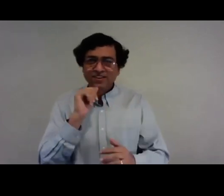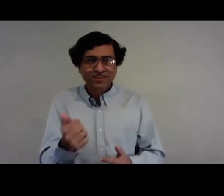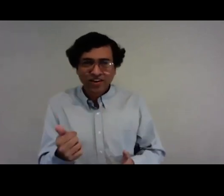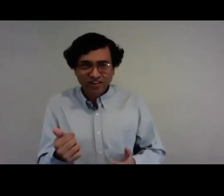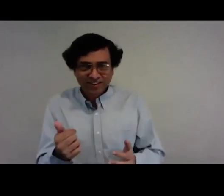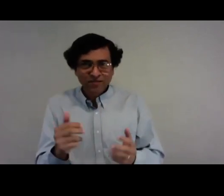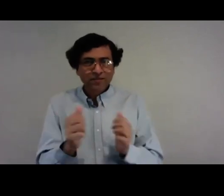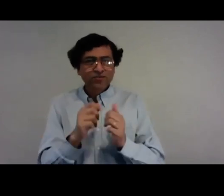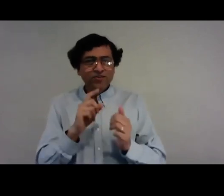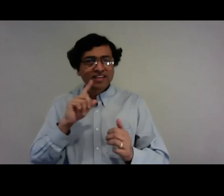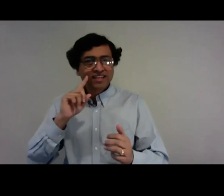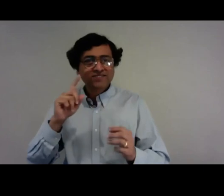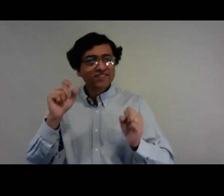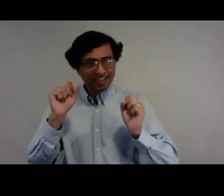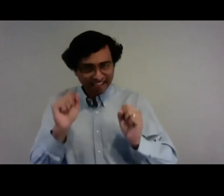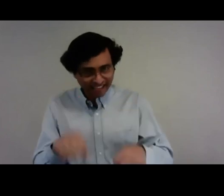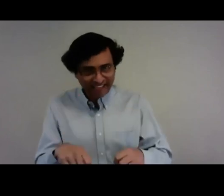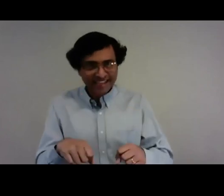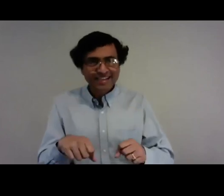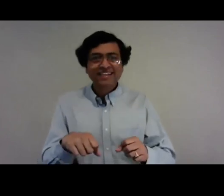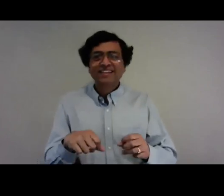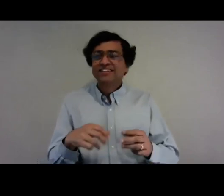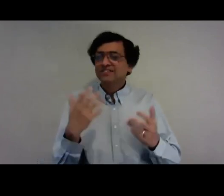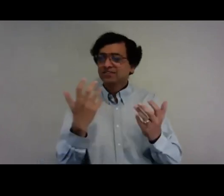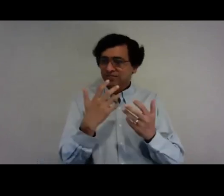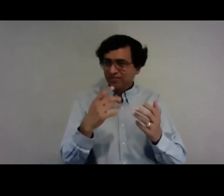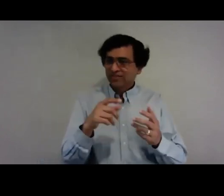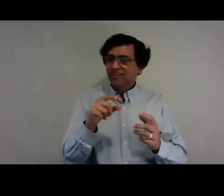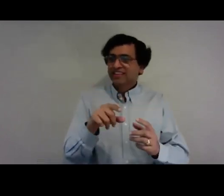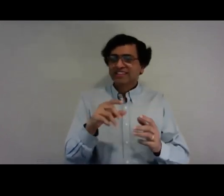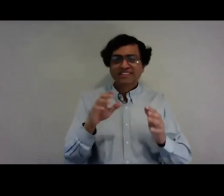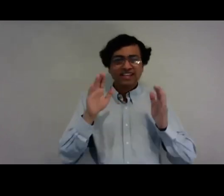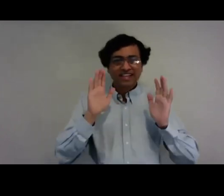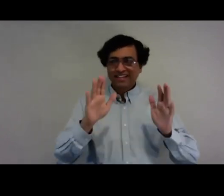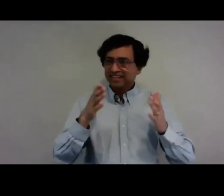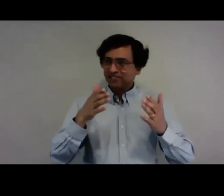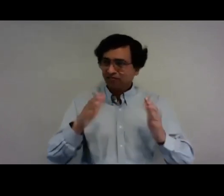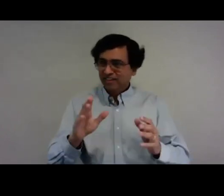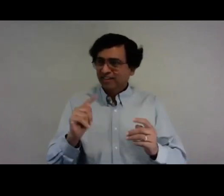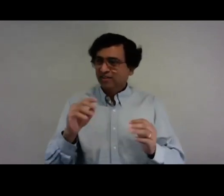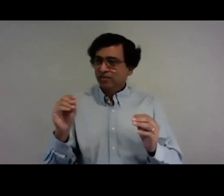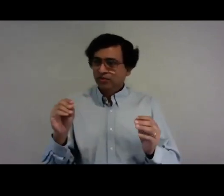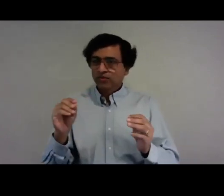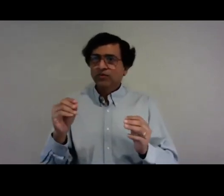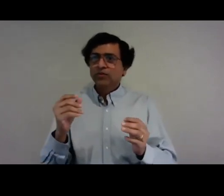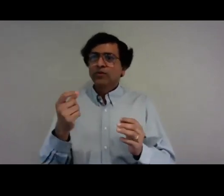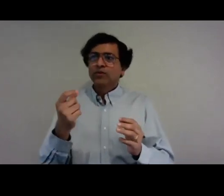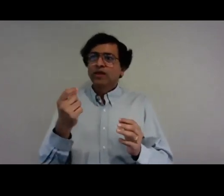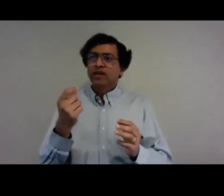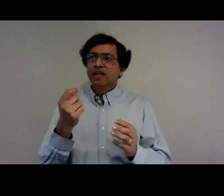But we have to look at attention and other ways of using technology in this.